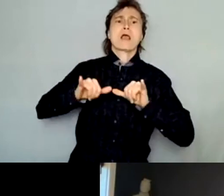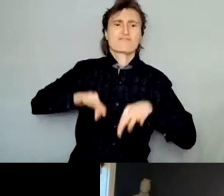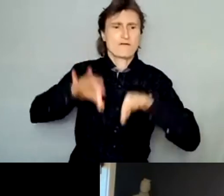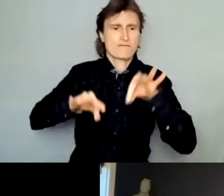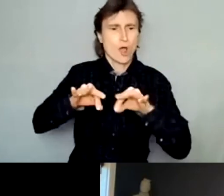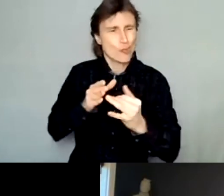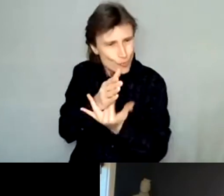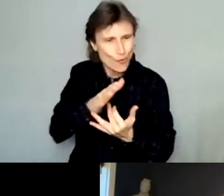So many questions.